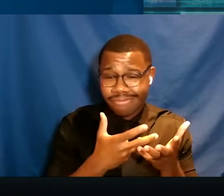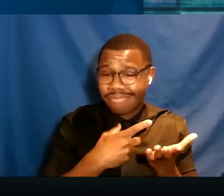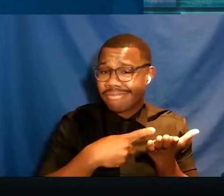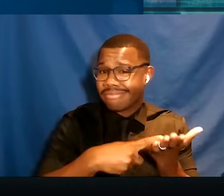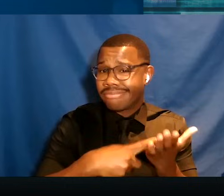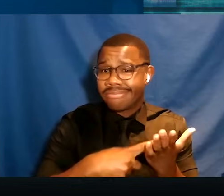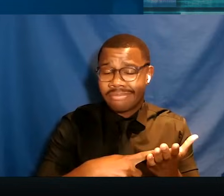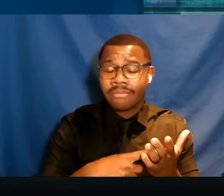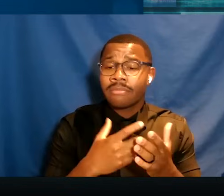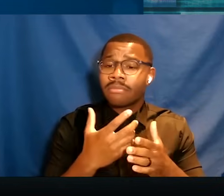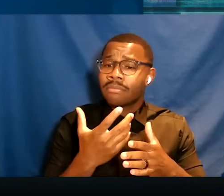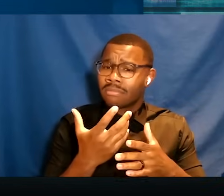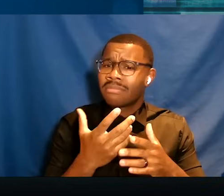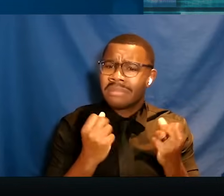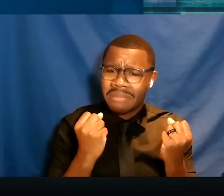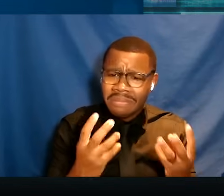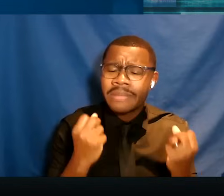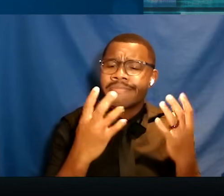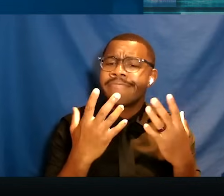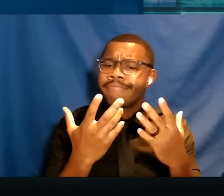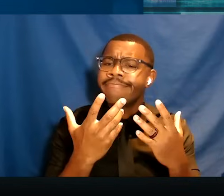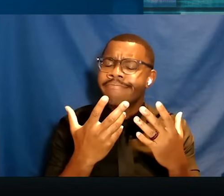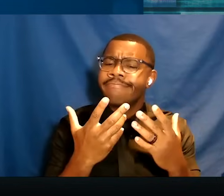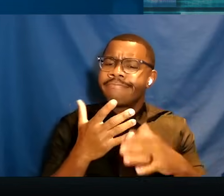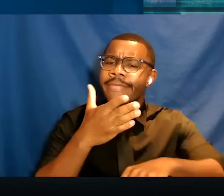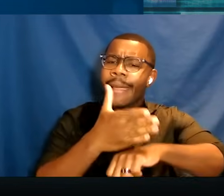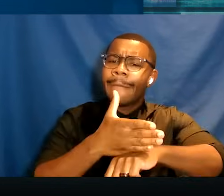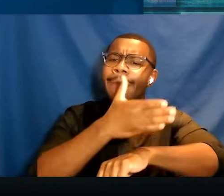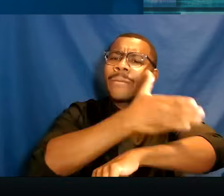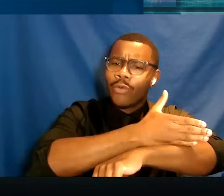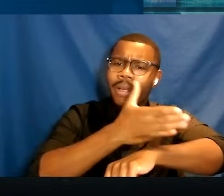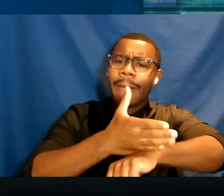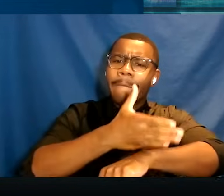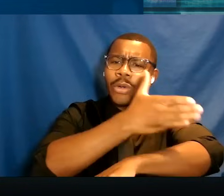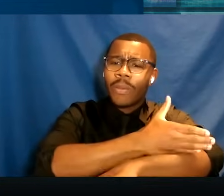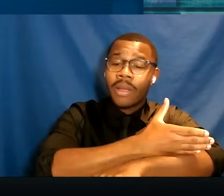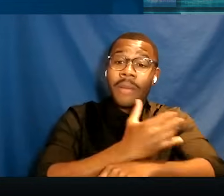as part of this contract that would immediately go away if we fail to ratify it.